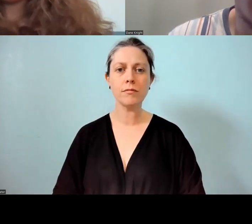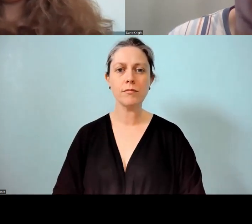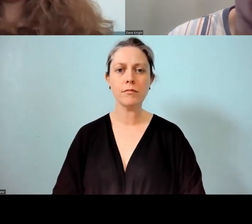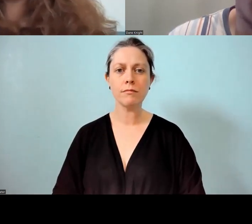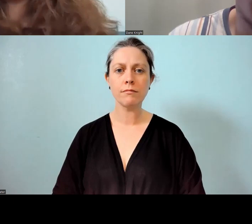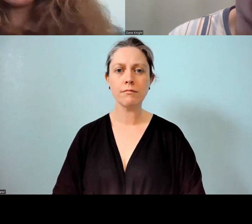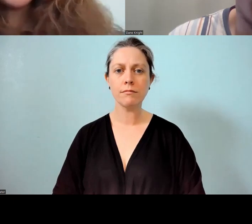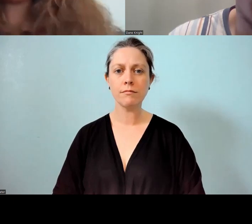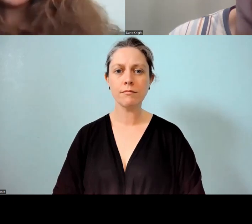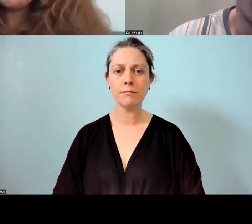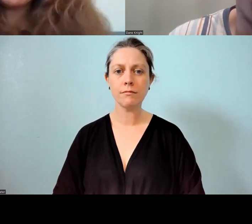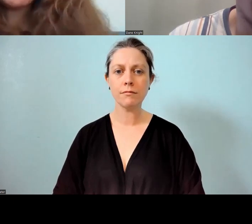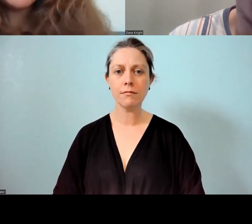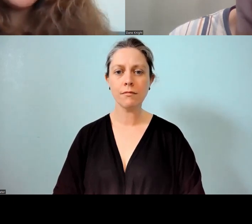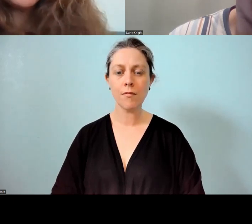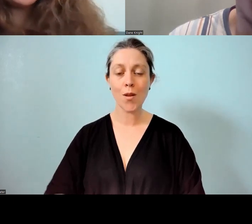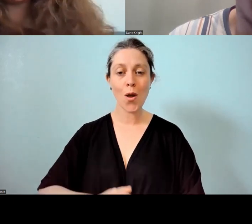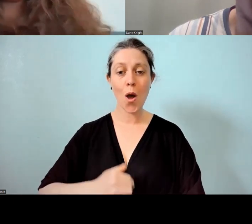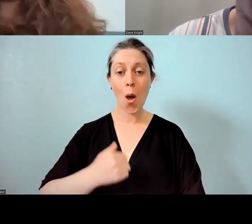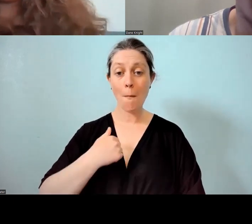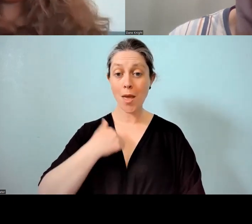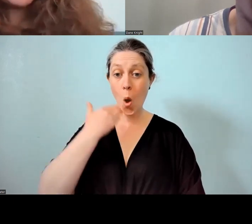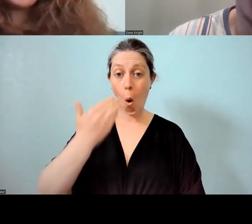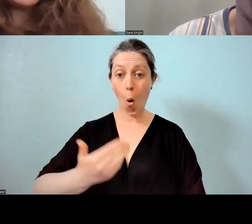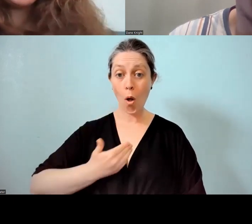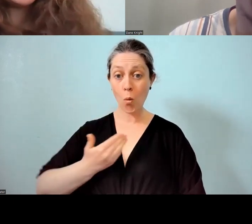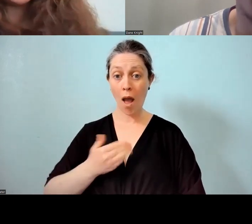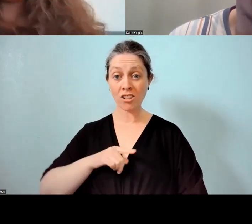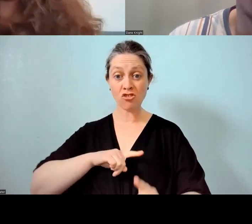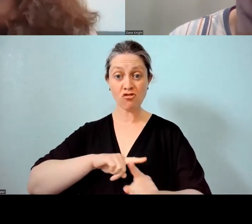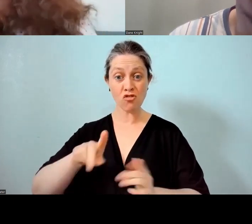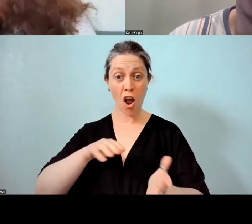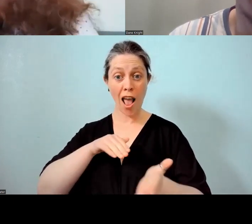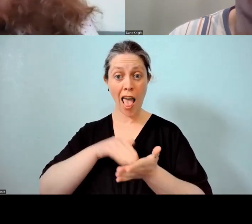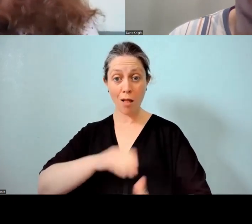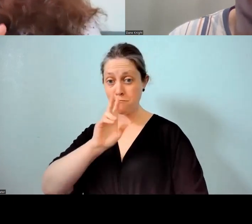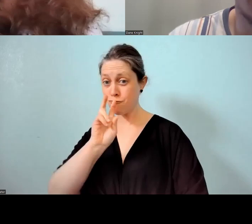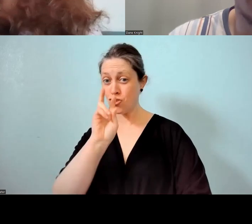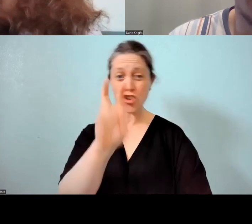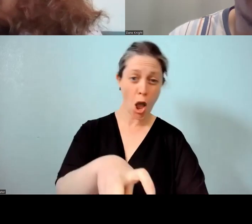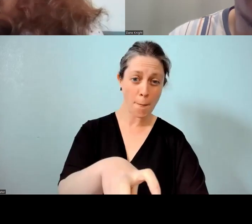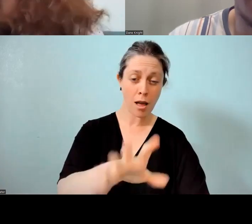to always just jump to helping people no matter how well meaning I am, I still need to,